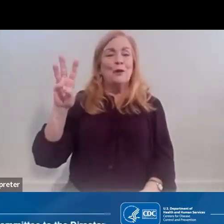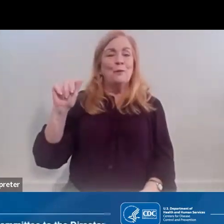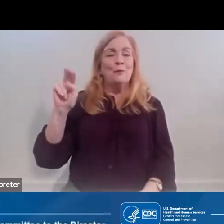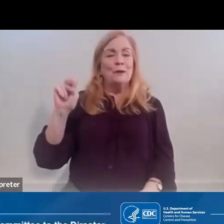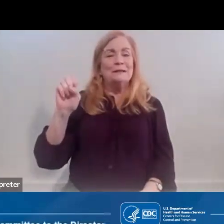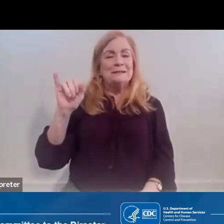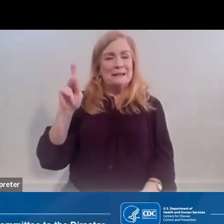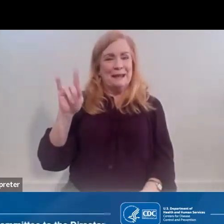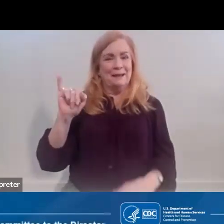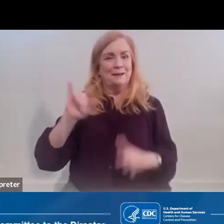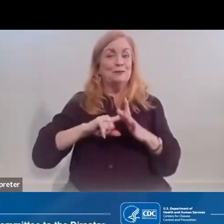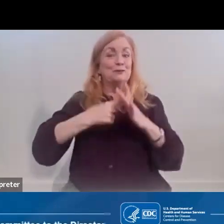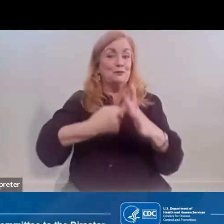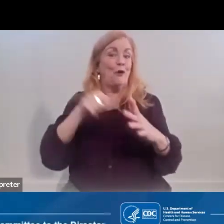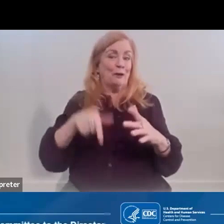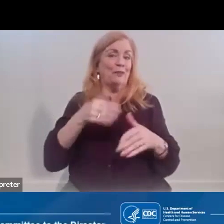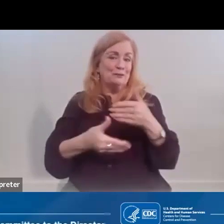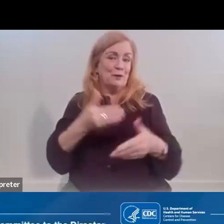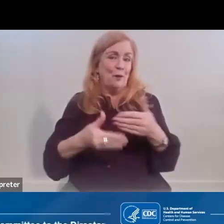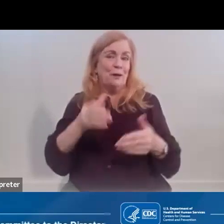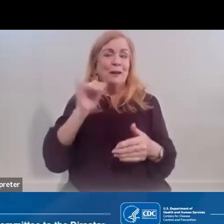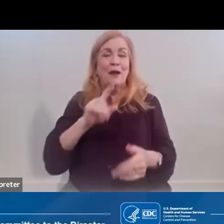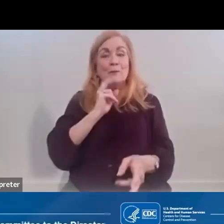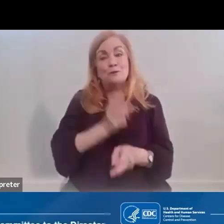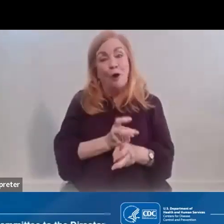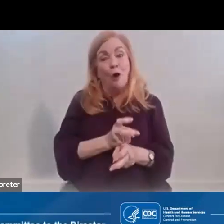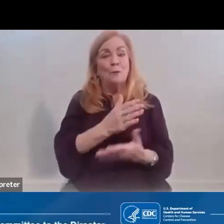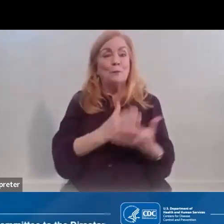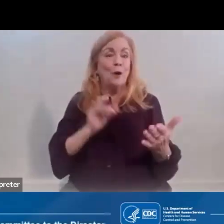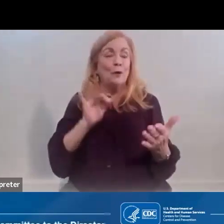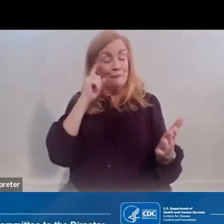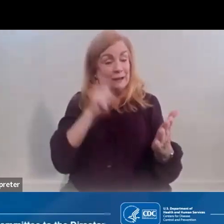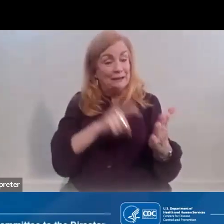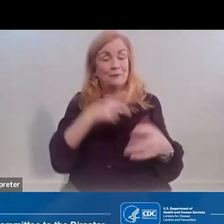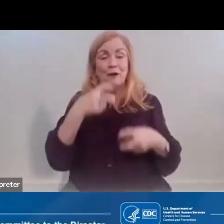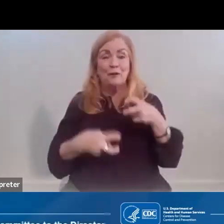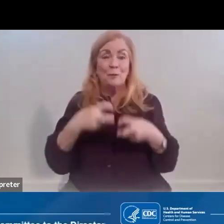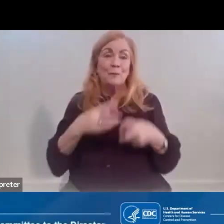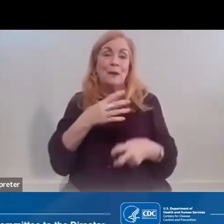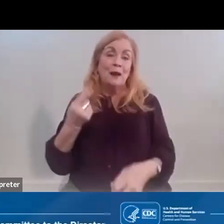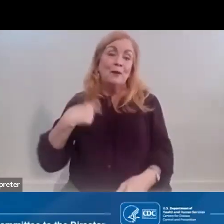Of identifying the problems. And so we've just been, I think, really lucky with her leadership